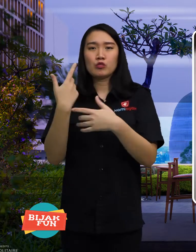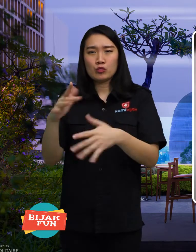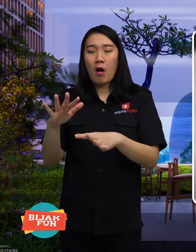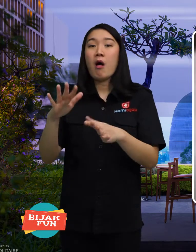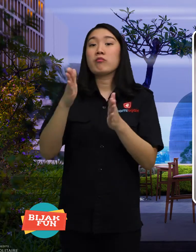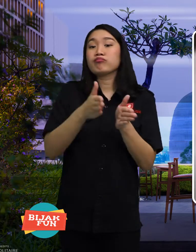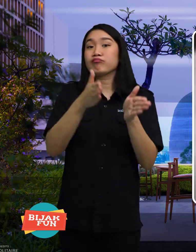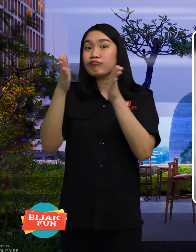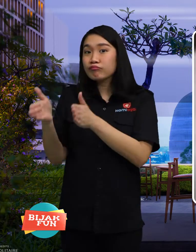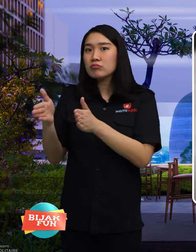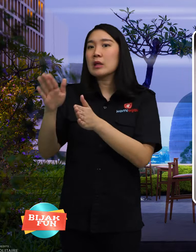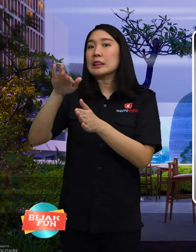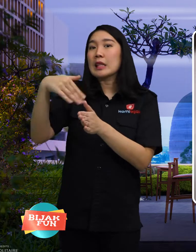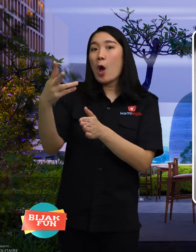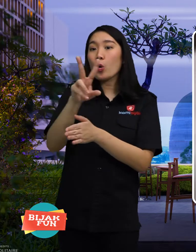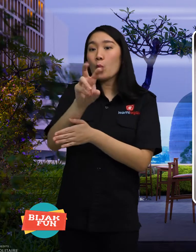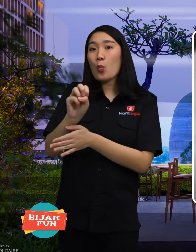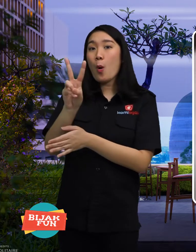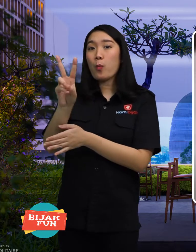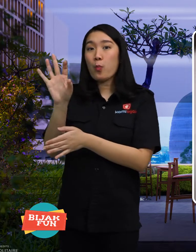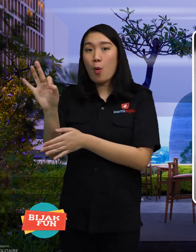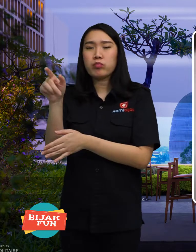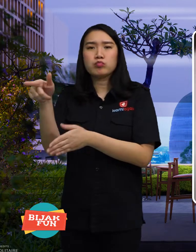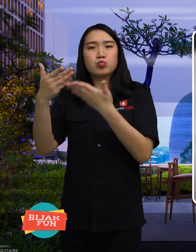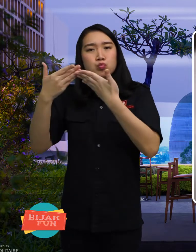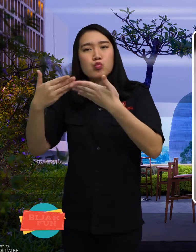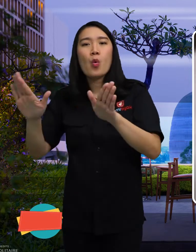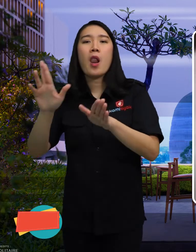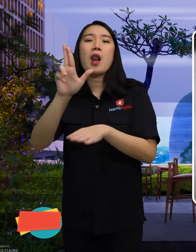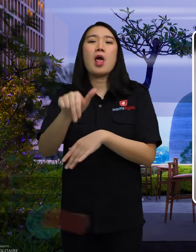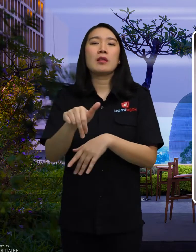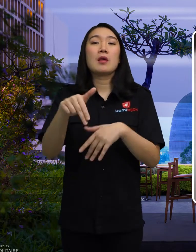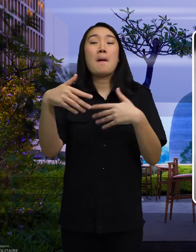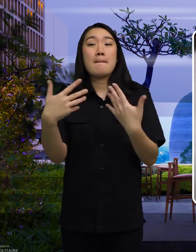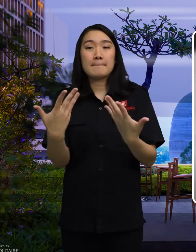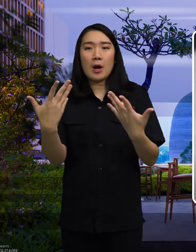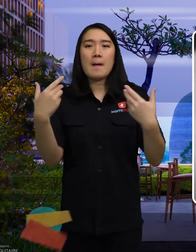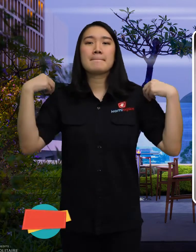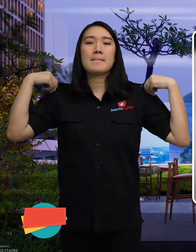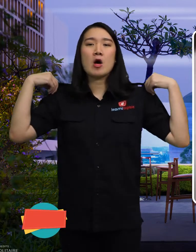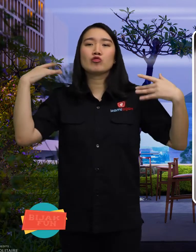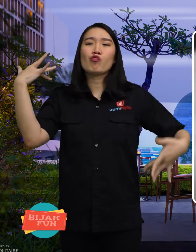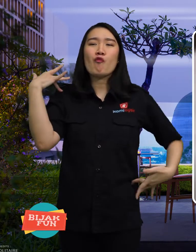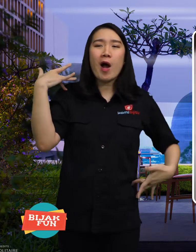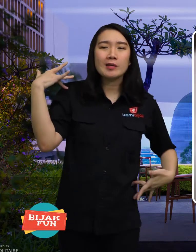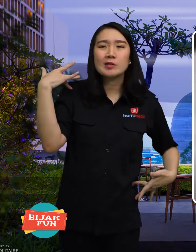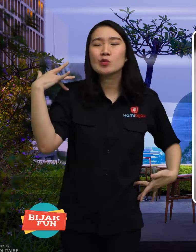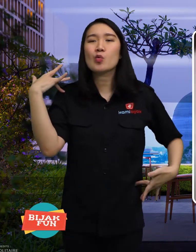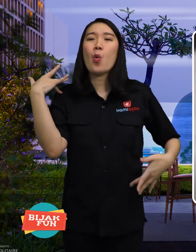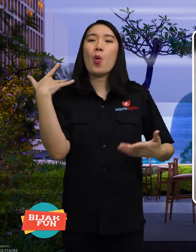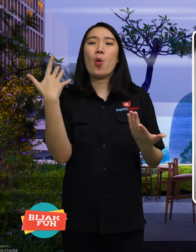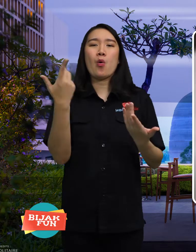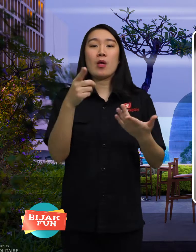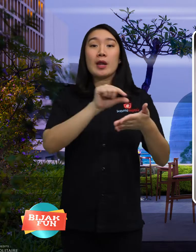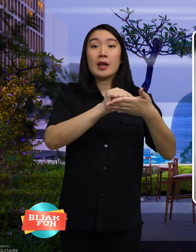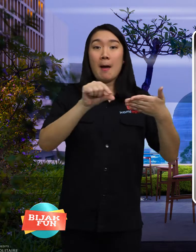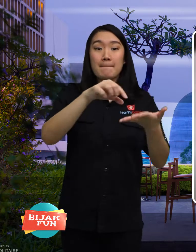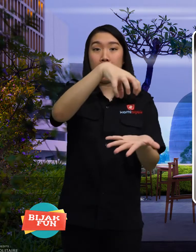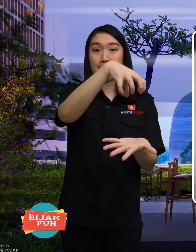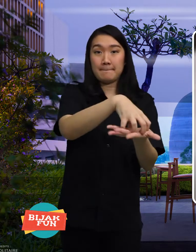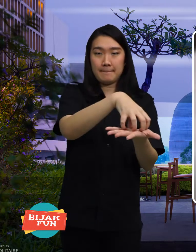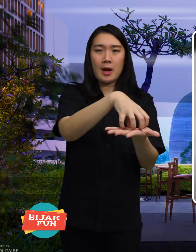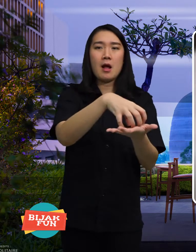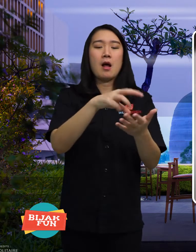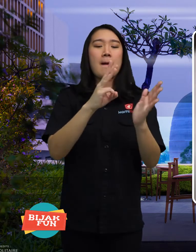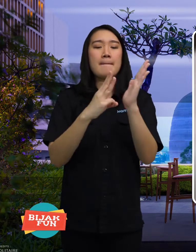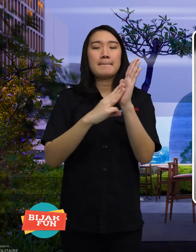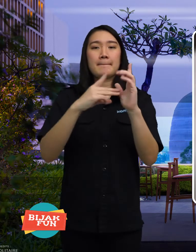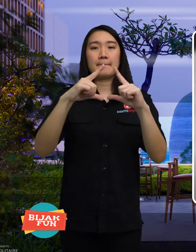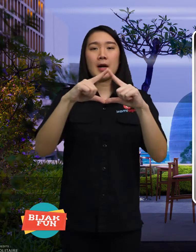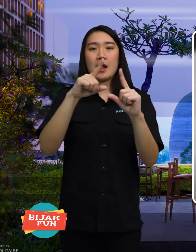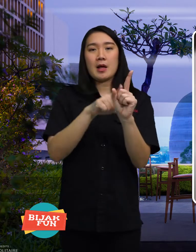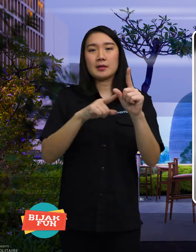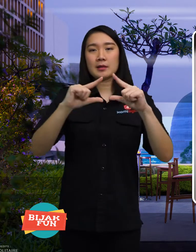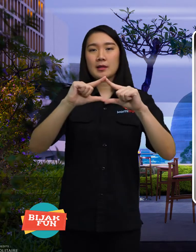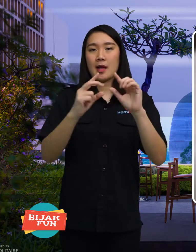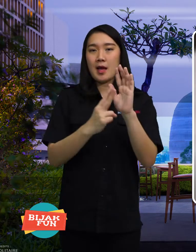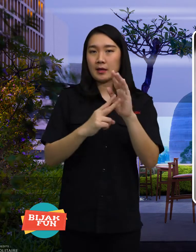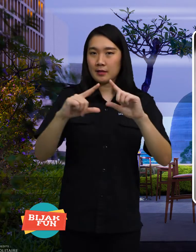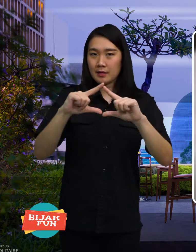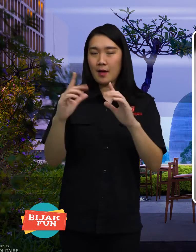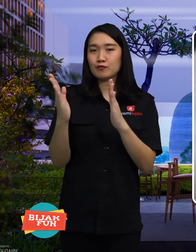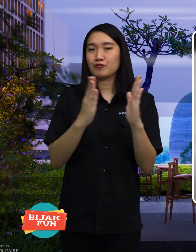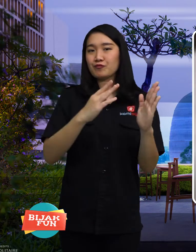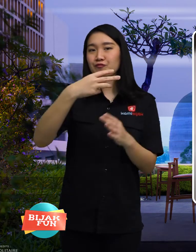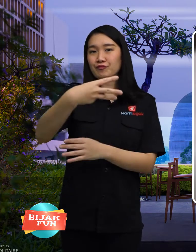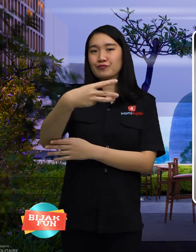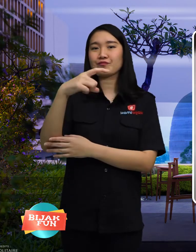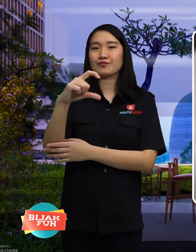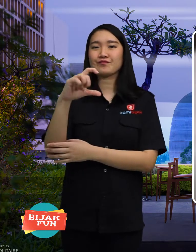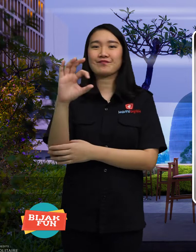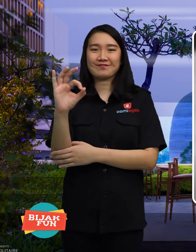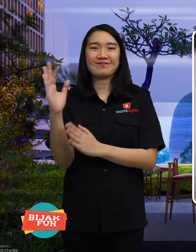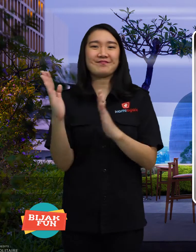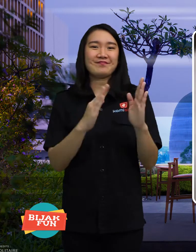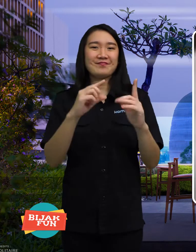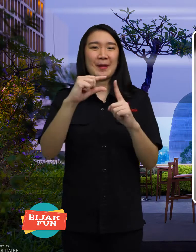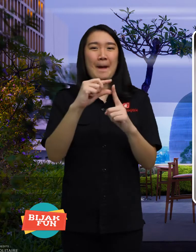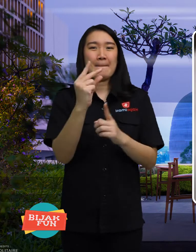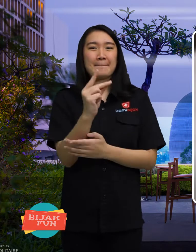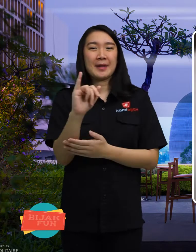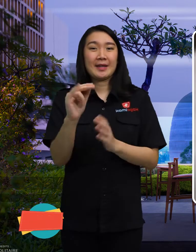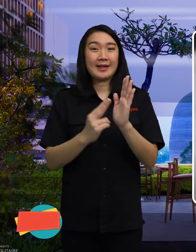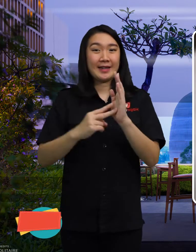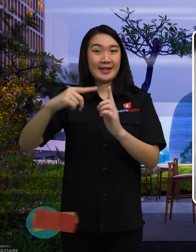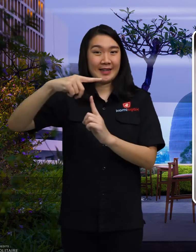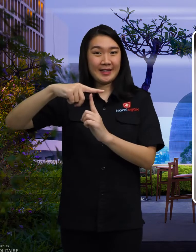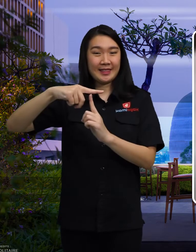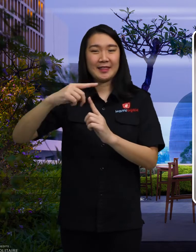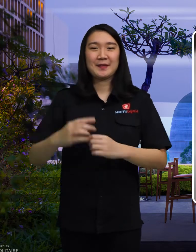Then in 2020 open the fashion field with the brand name Mayana Eco Print.